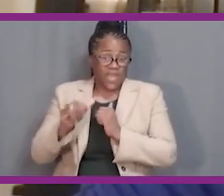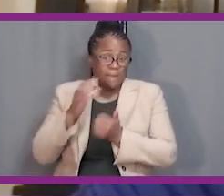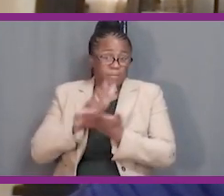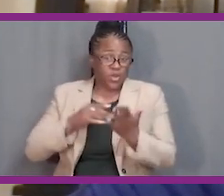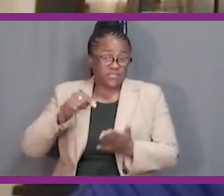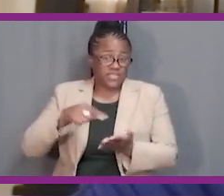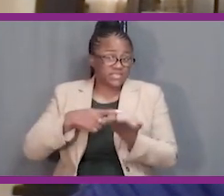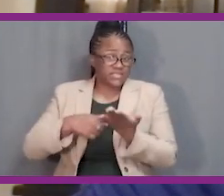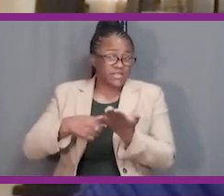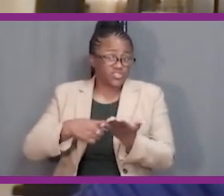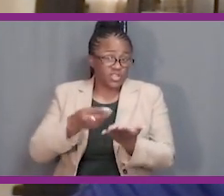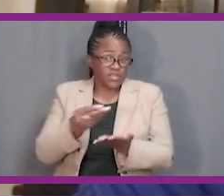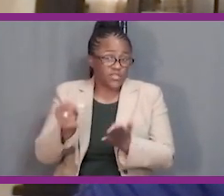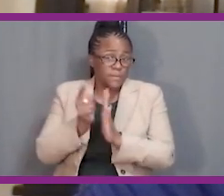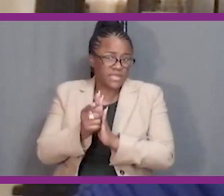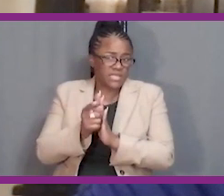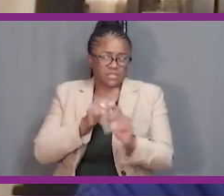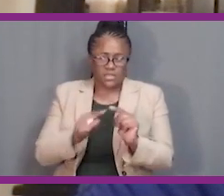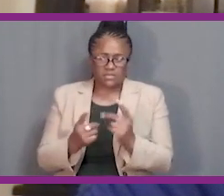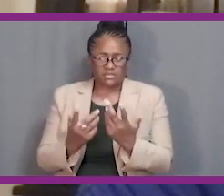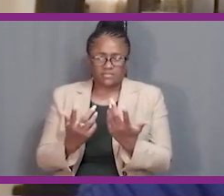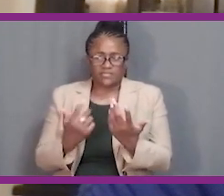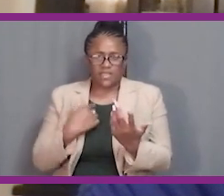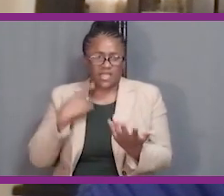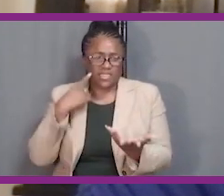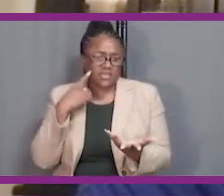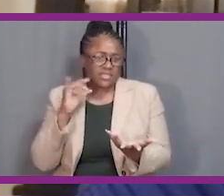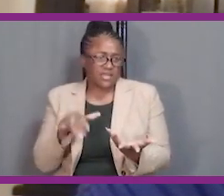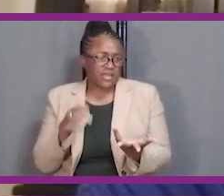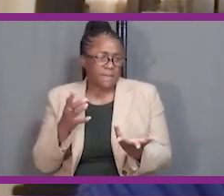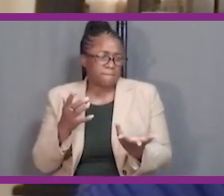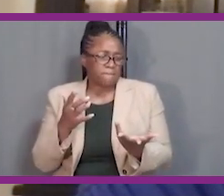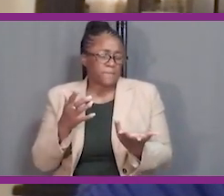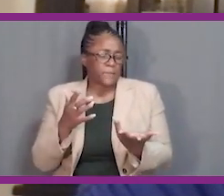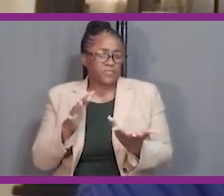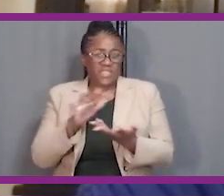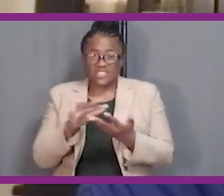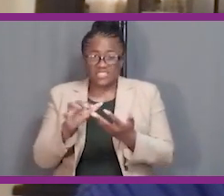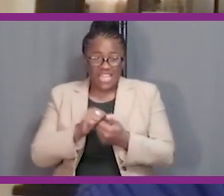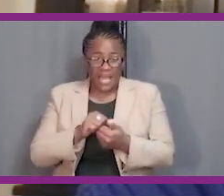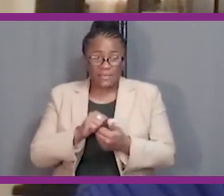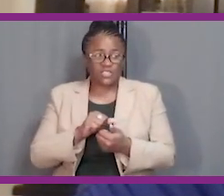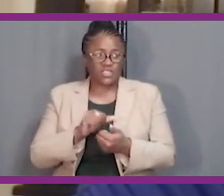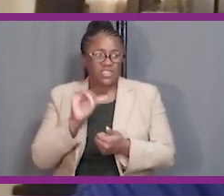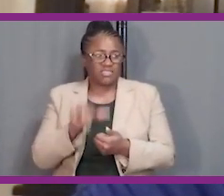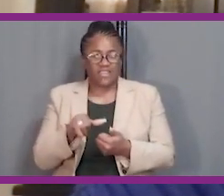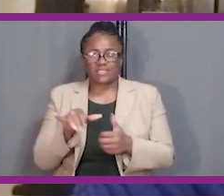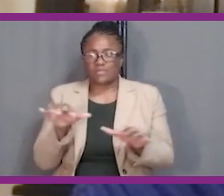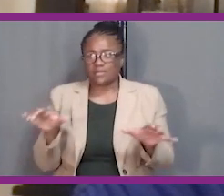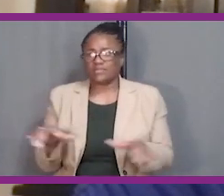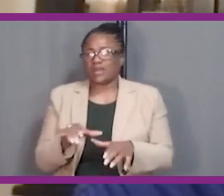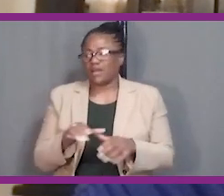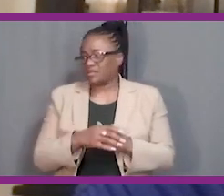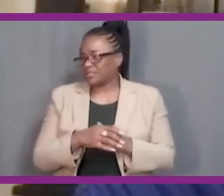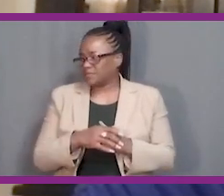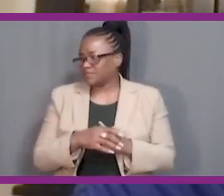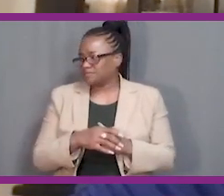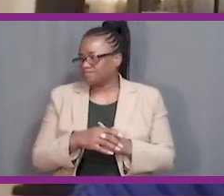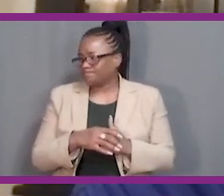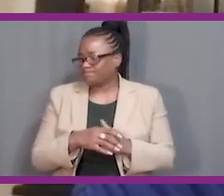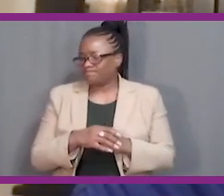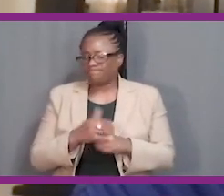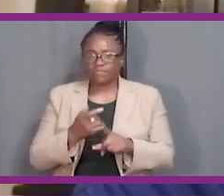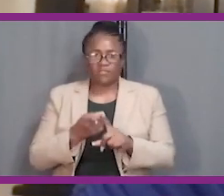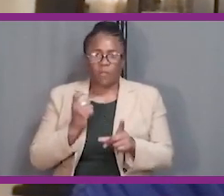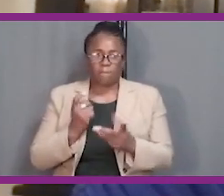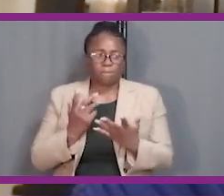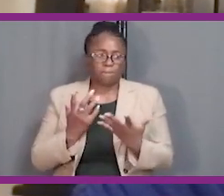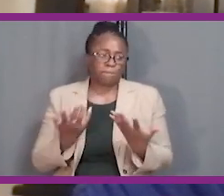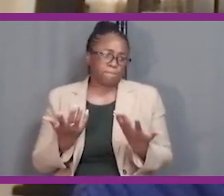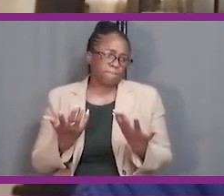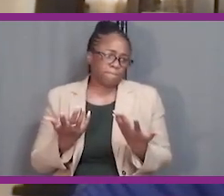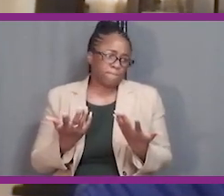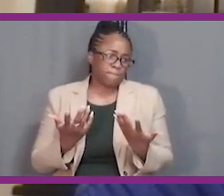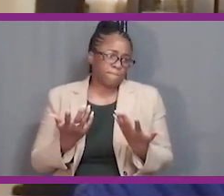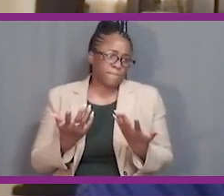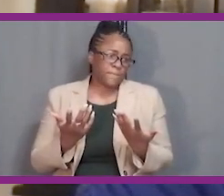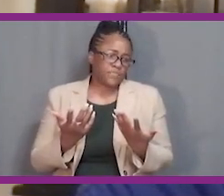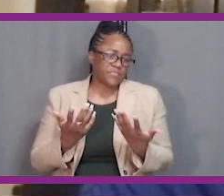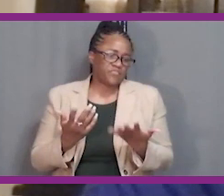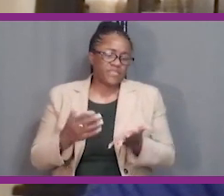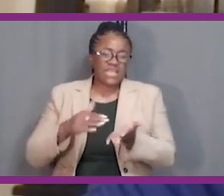the damage that's being done by excluding or failing to have everyone at the table